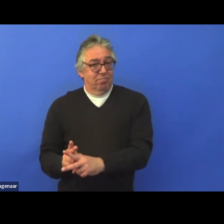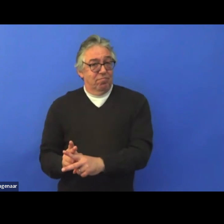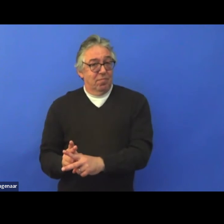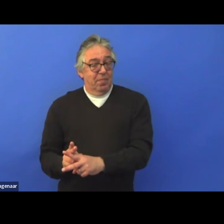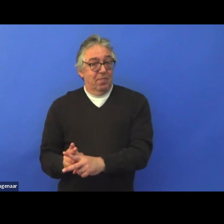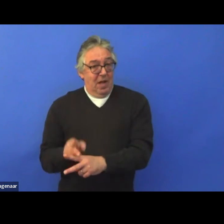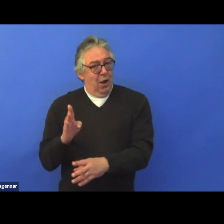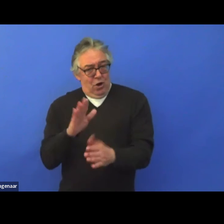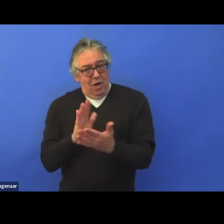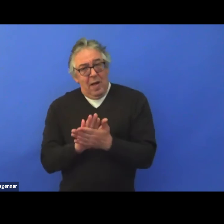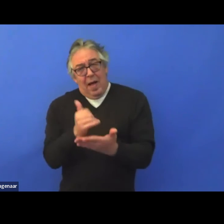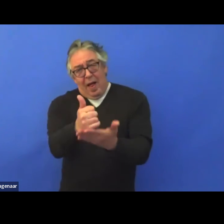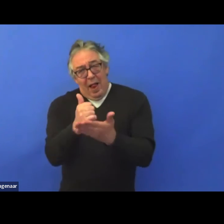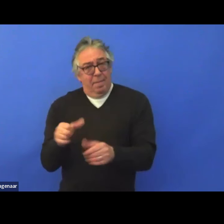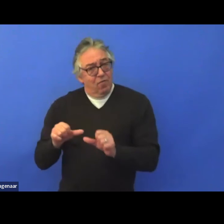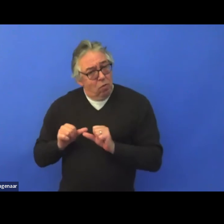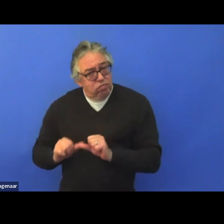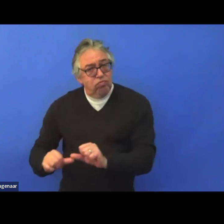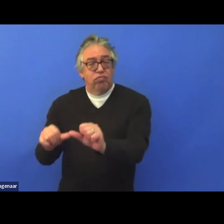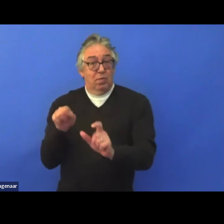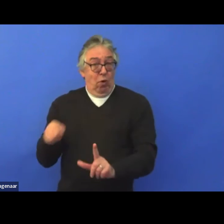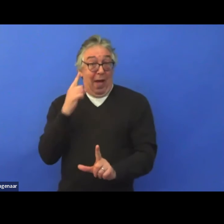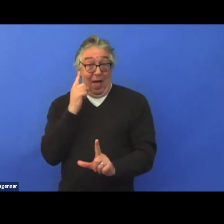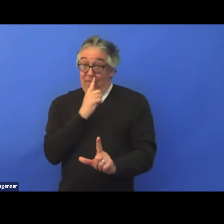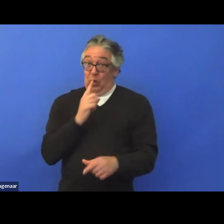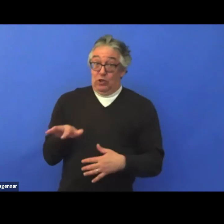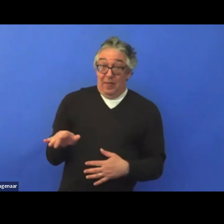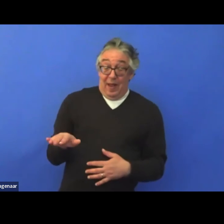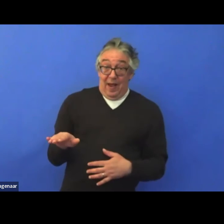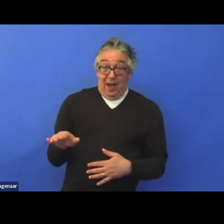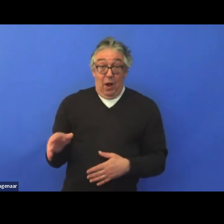building on that evidence and sharing the findings back into the community.